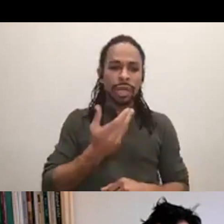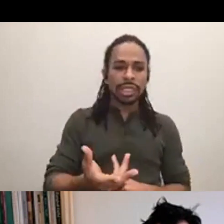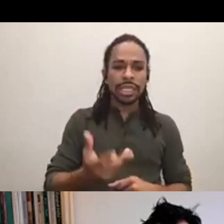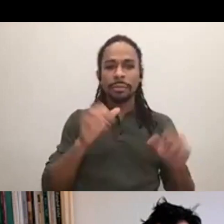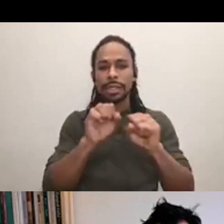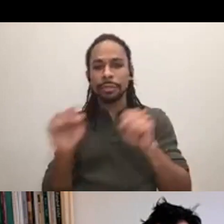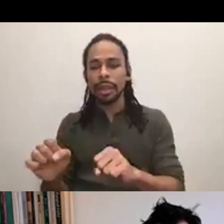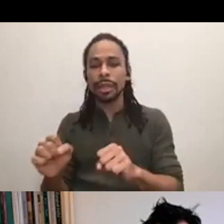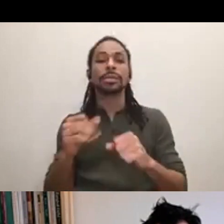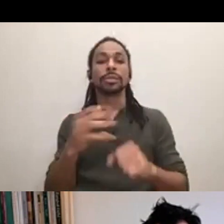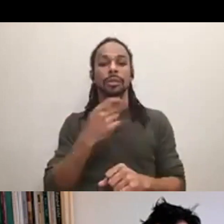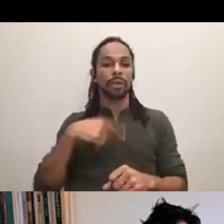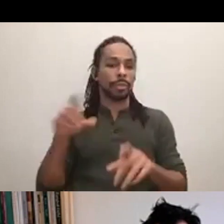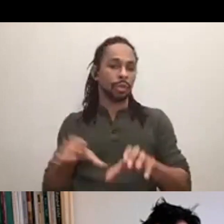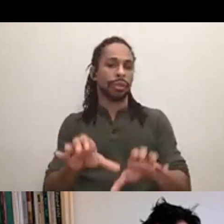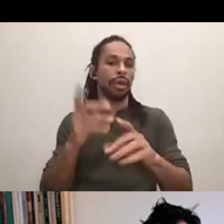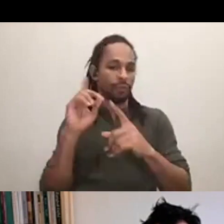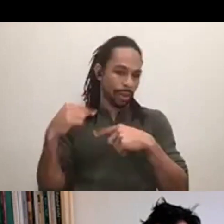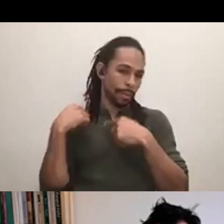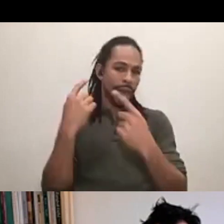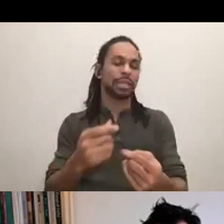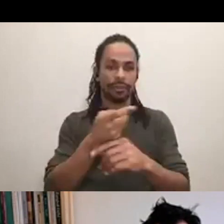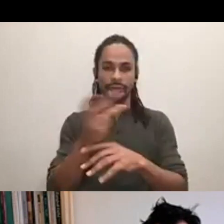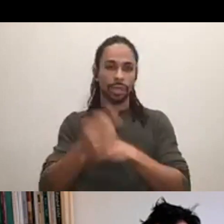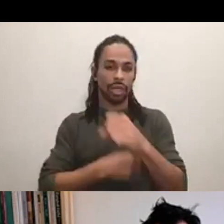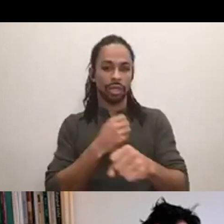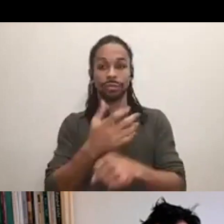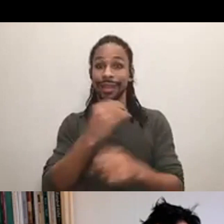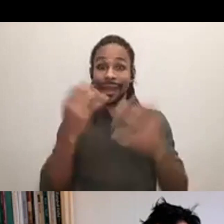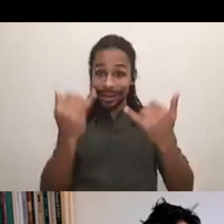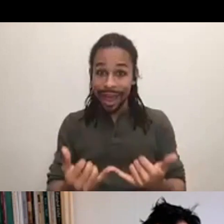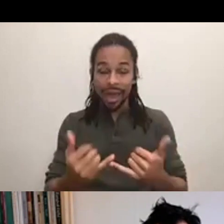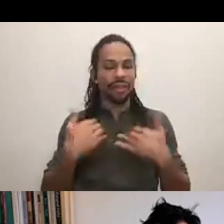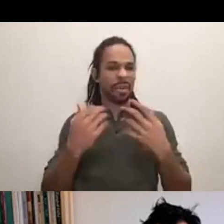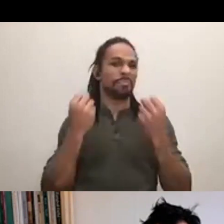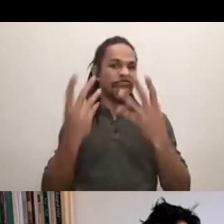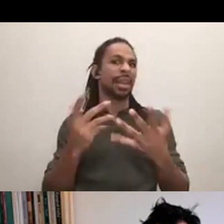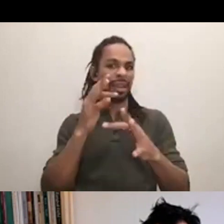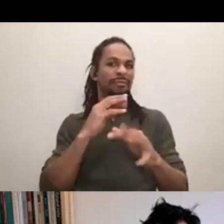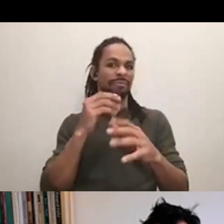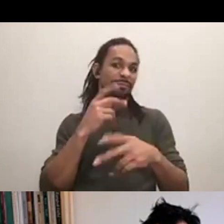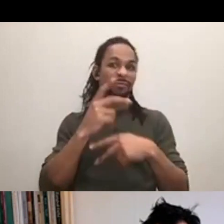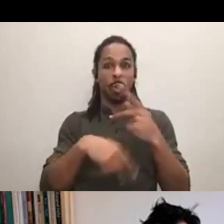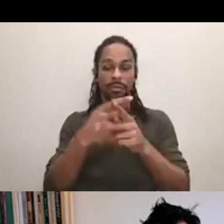or so and now there's been so many different forms of this project which is so exciting,